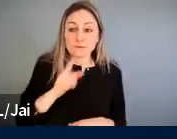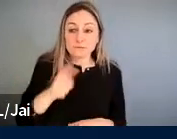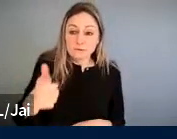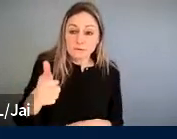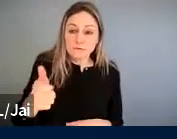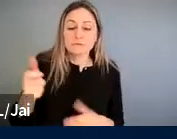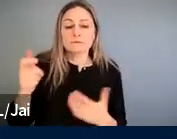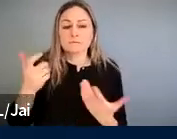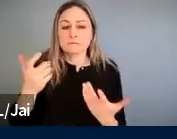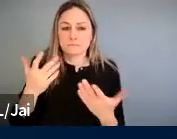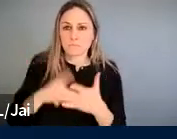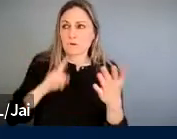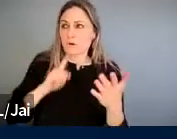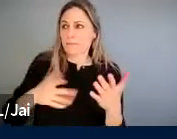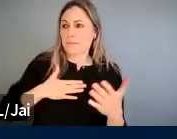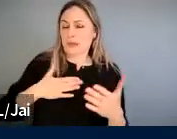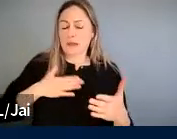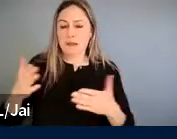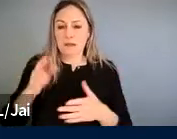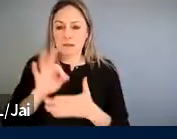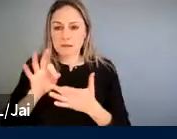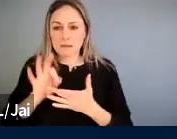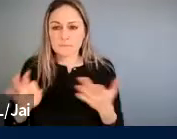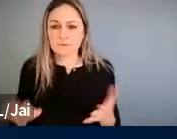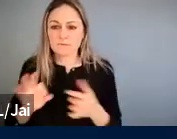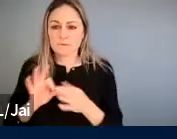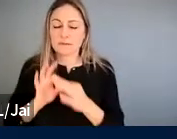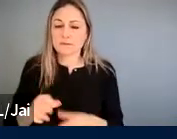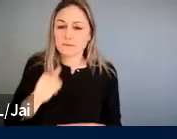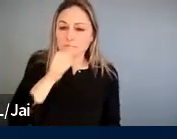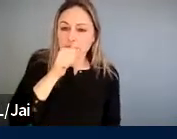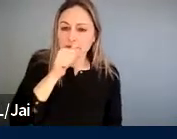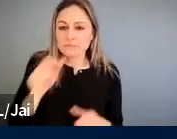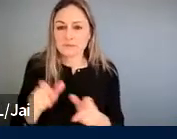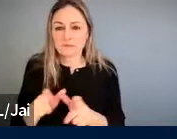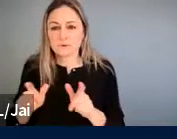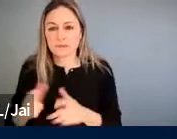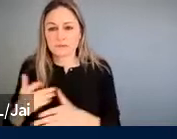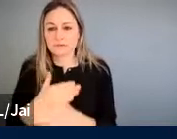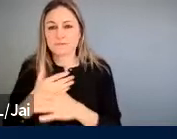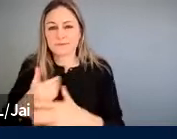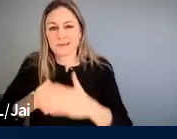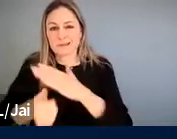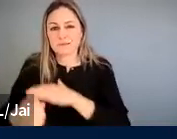are your options as far as privacy and location sharing within the AI product or tool that you're